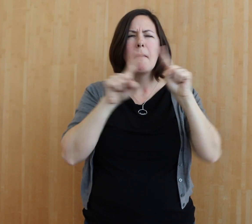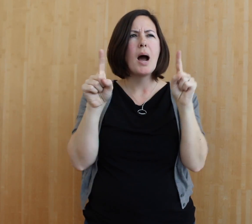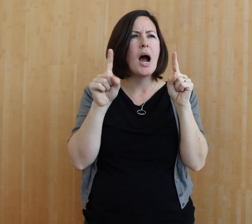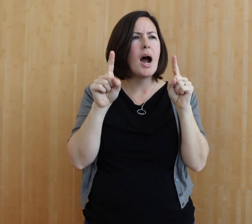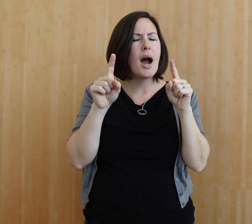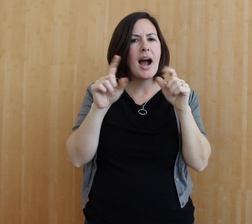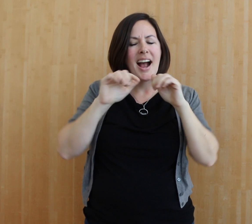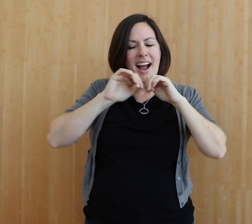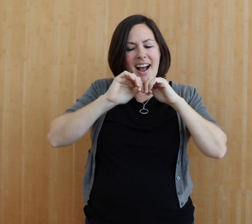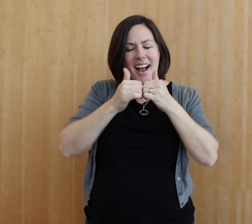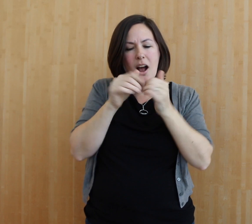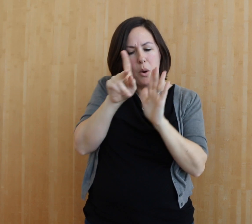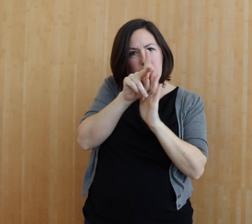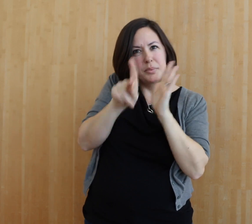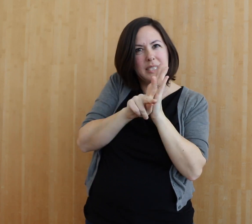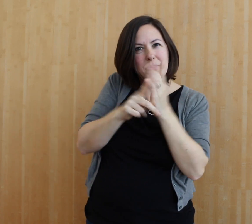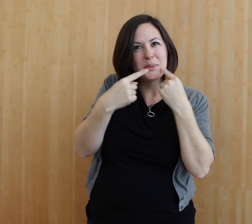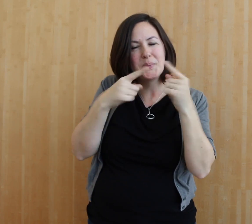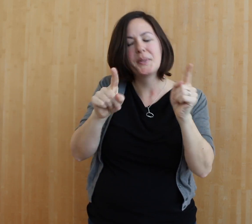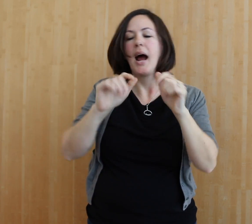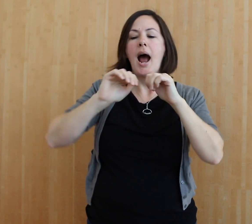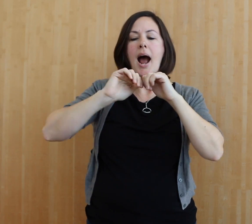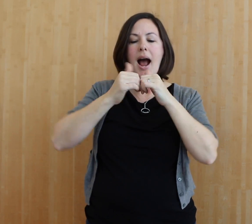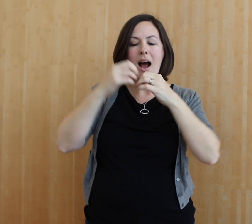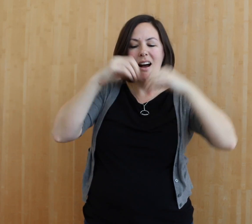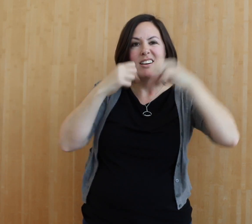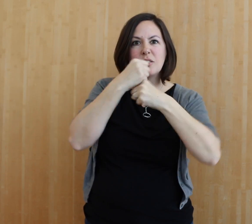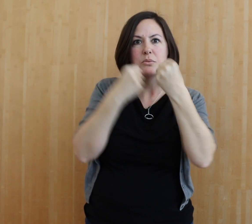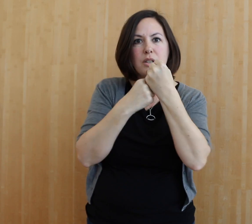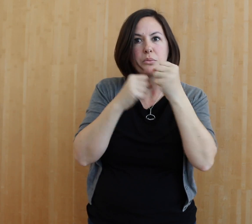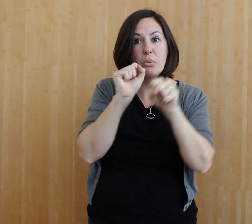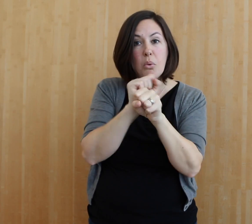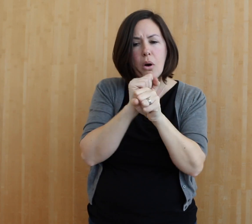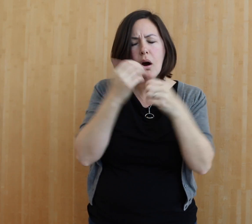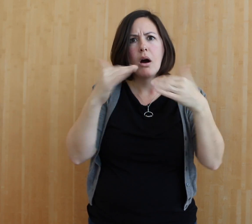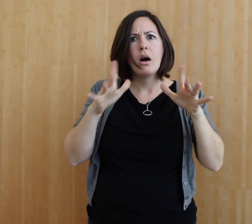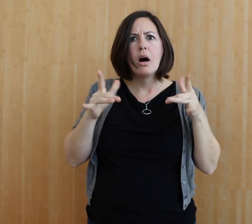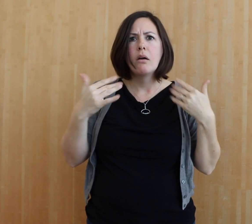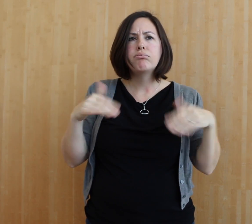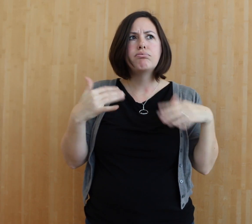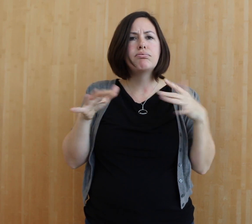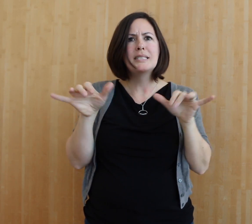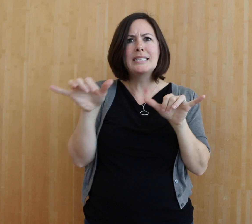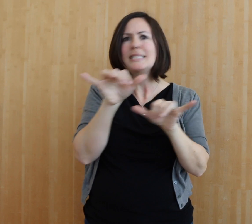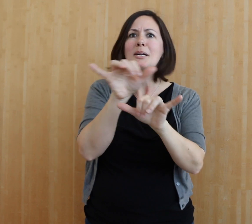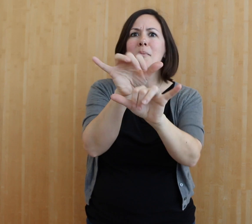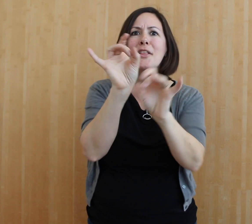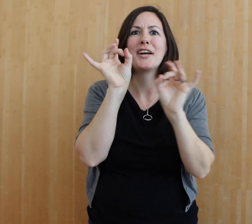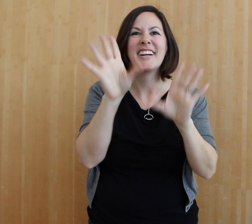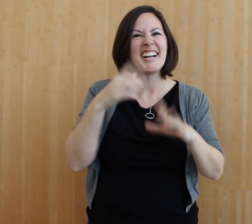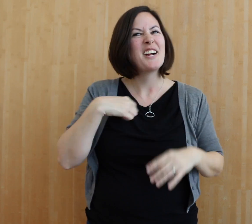But how the basic principles and the underlying structures work are quite similar.